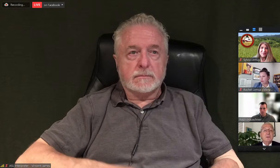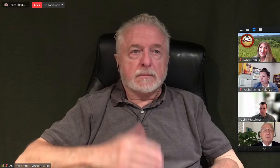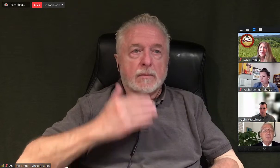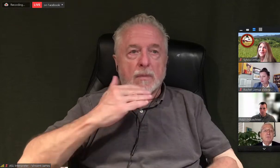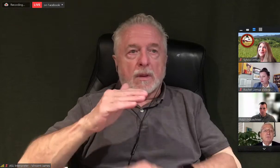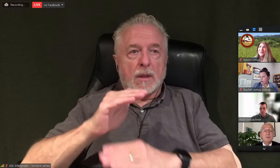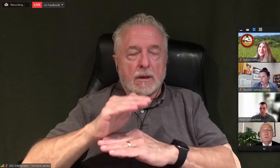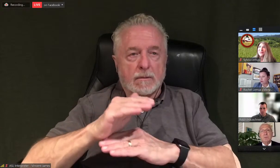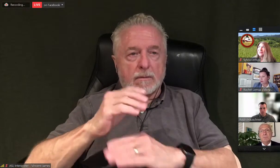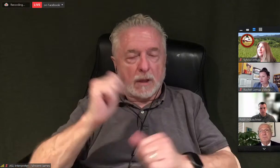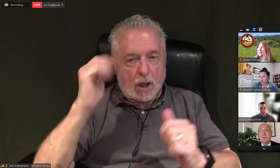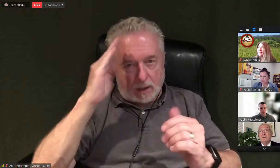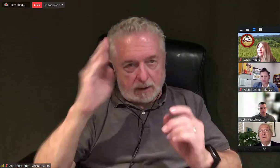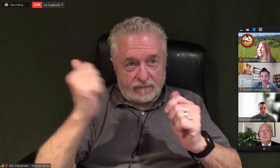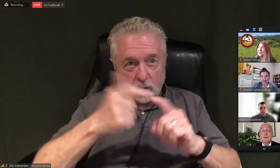Hi, everyone.